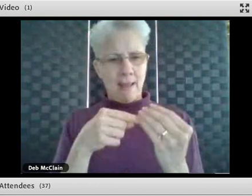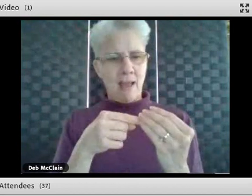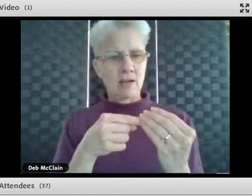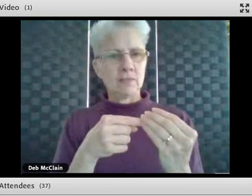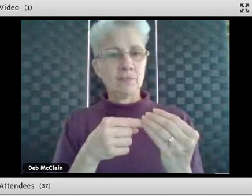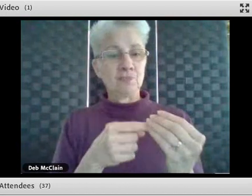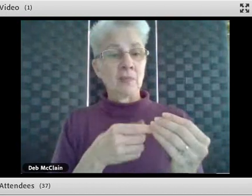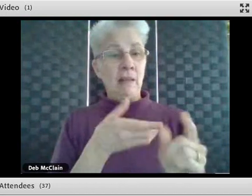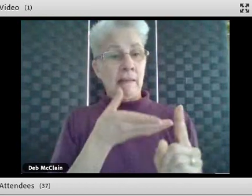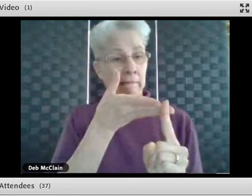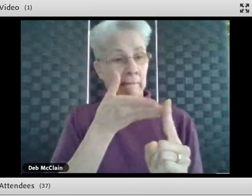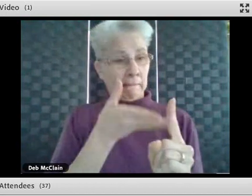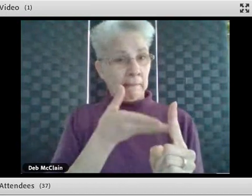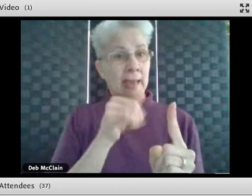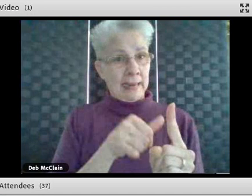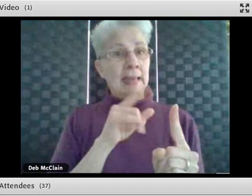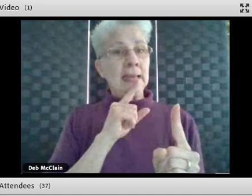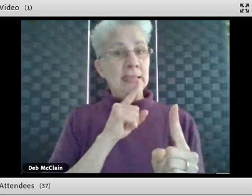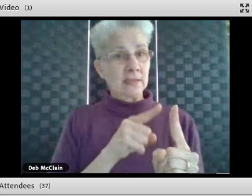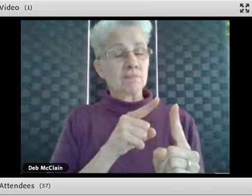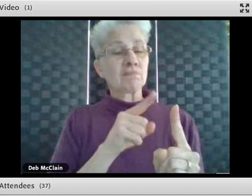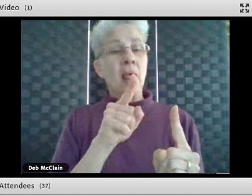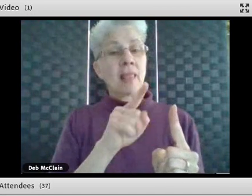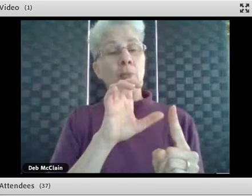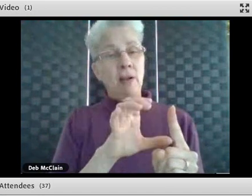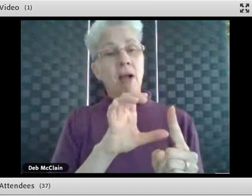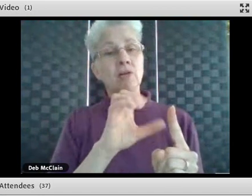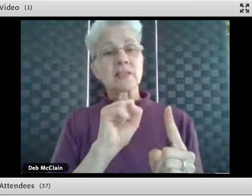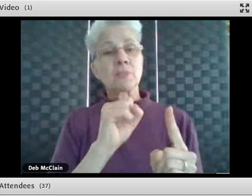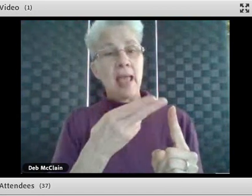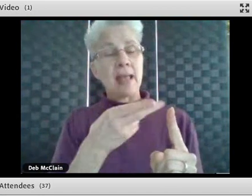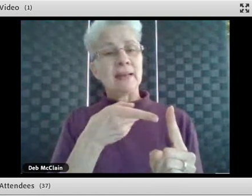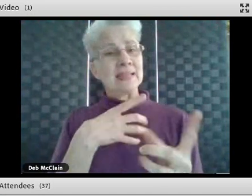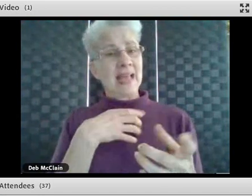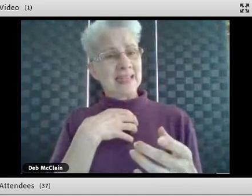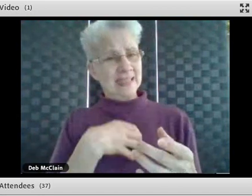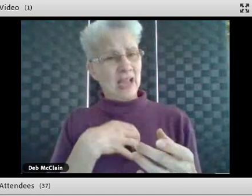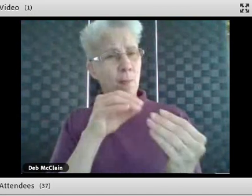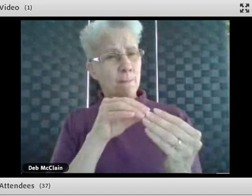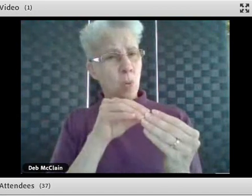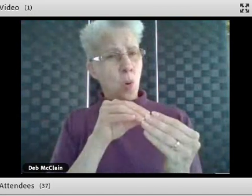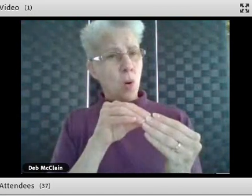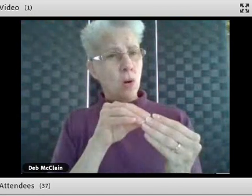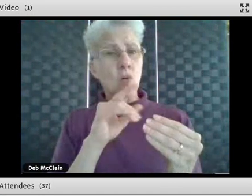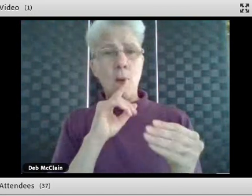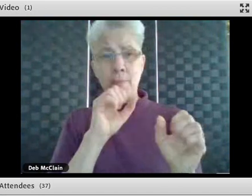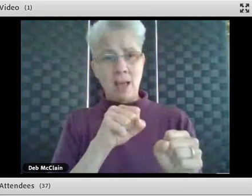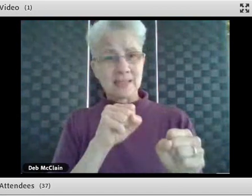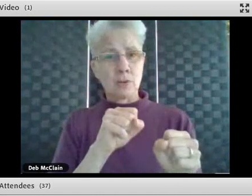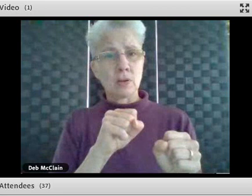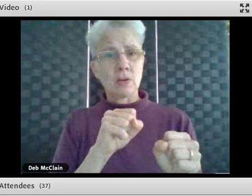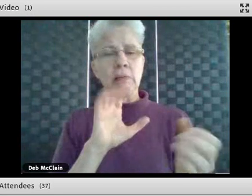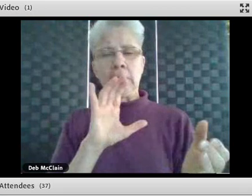Is applying a Library of Congress Subject Heading desirable or even possible for certain resources?